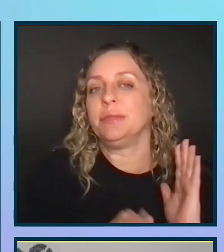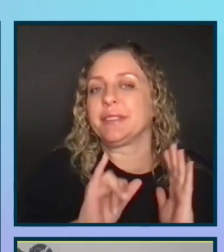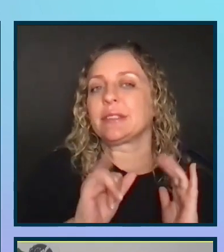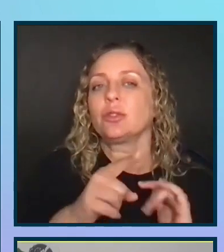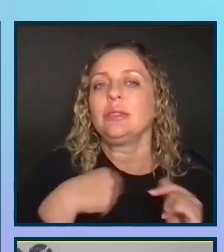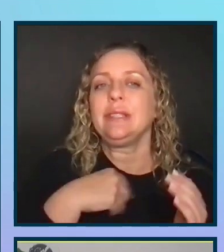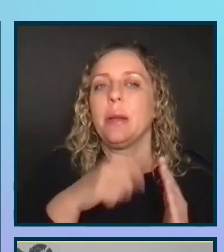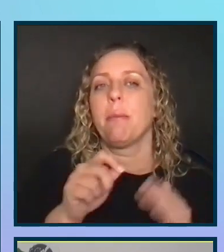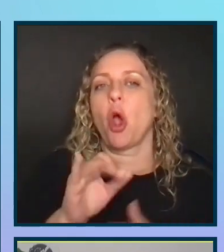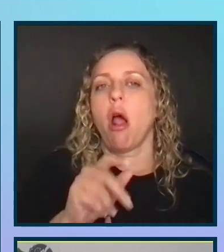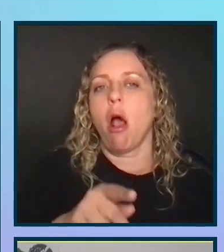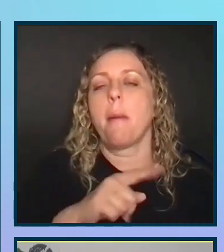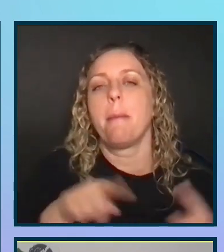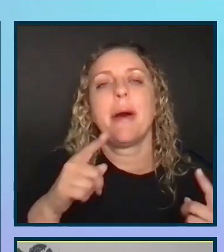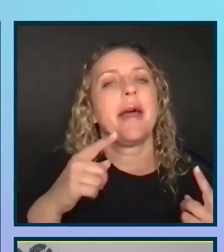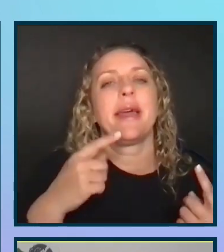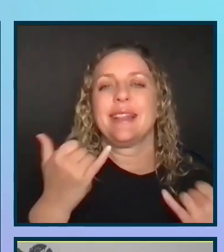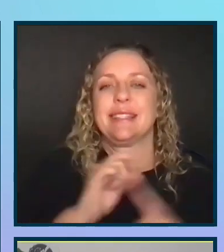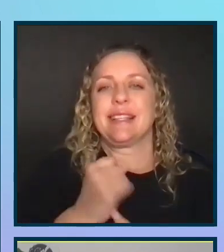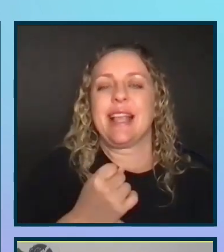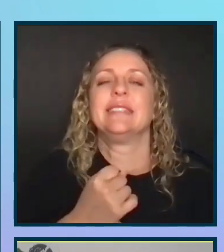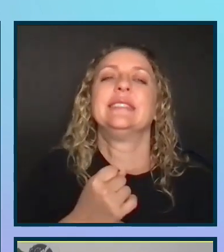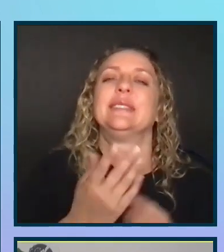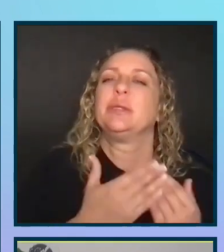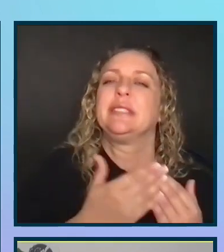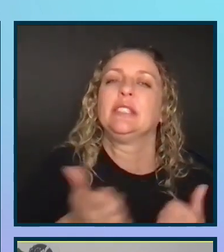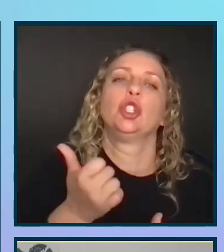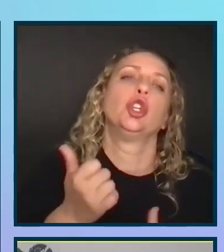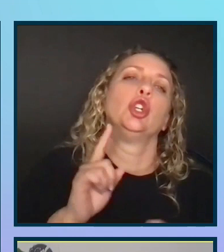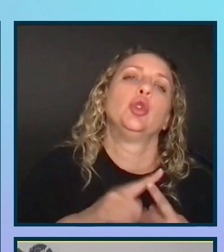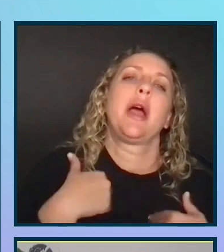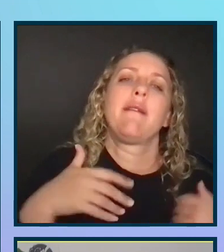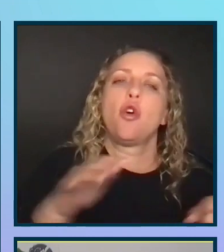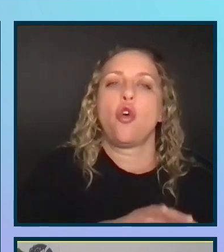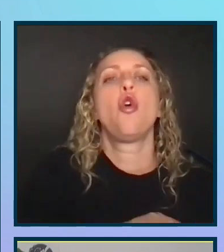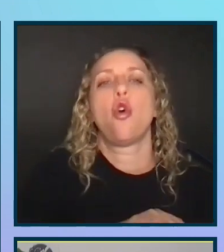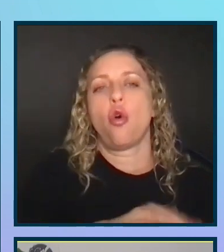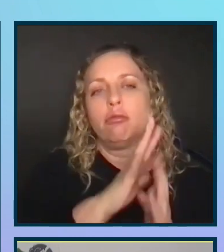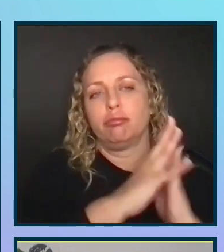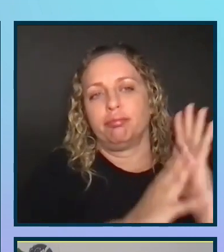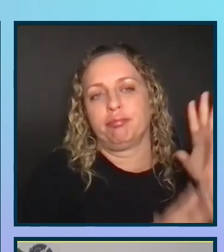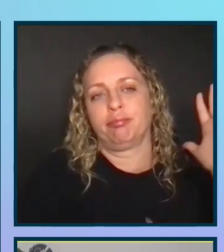but here in this case, it was actually easier to have a whole Jira document, also for consistency.